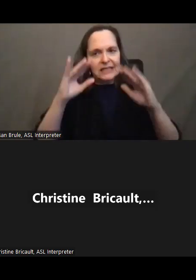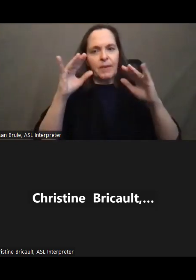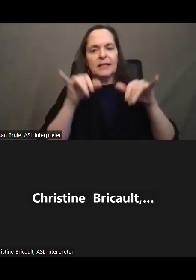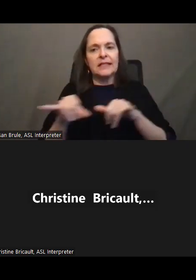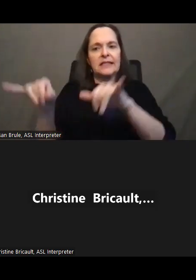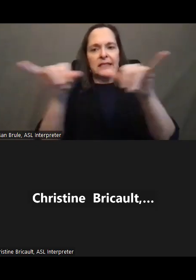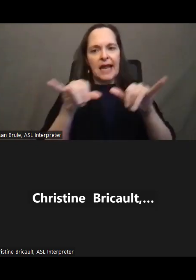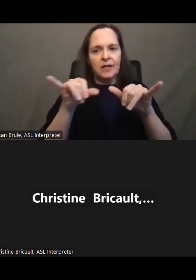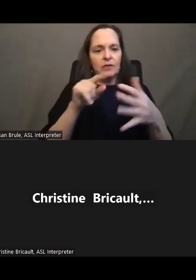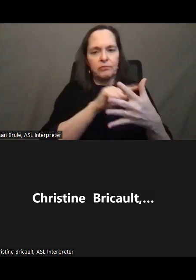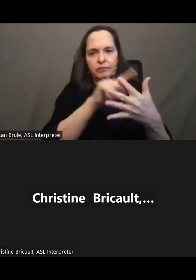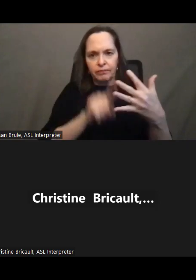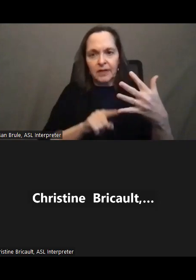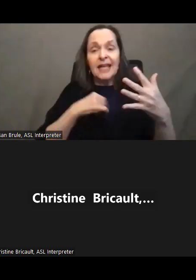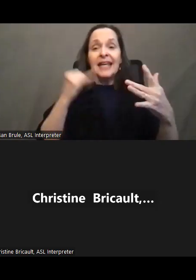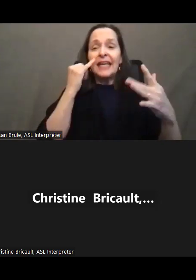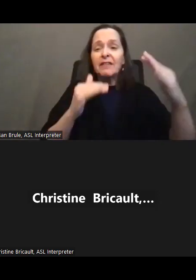done that, you can hold them to those performance standards.